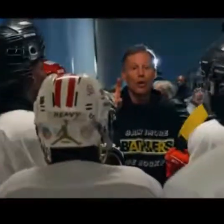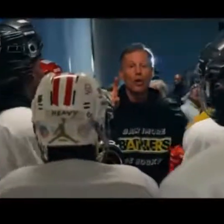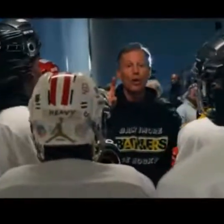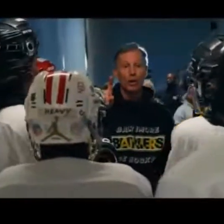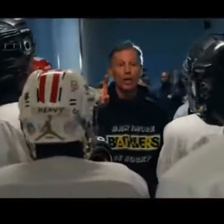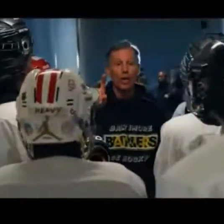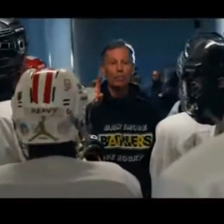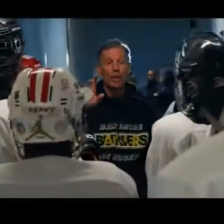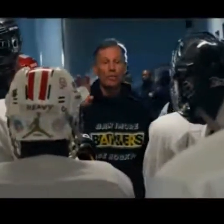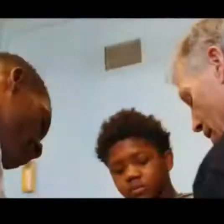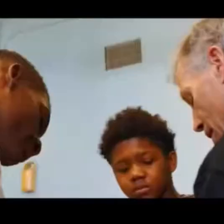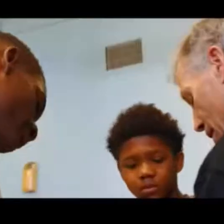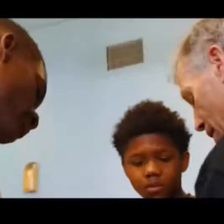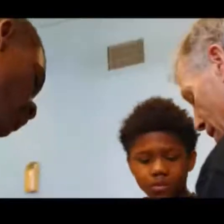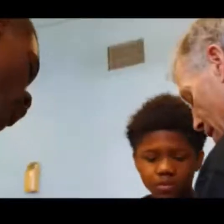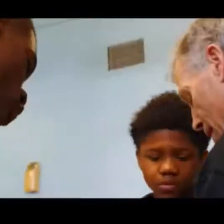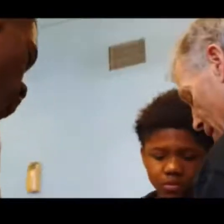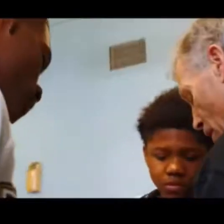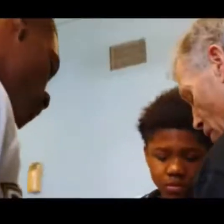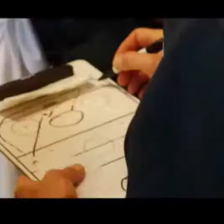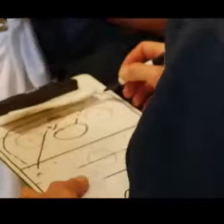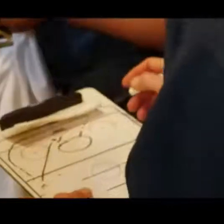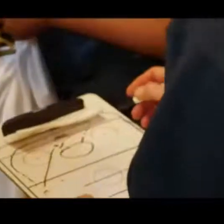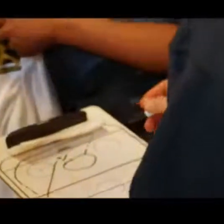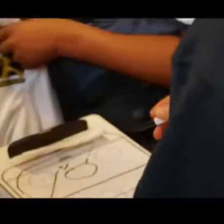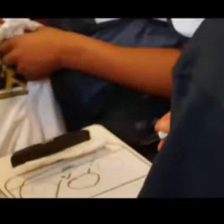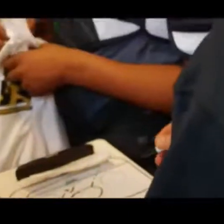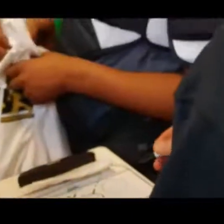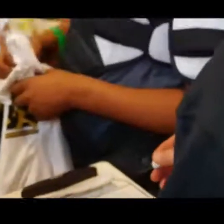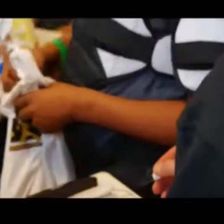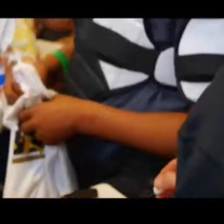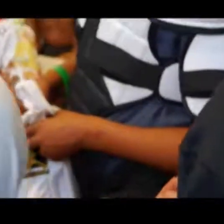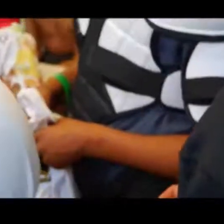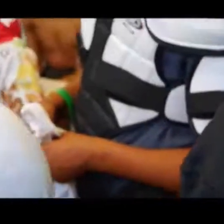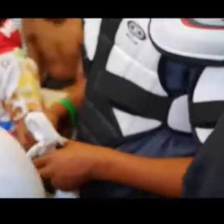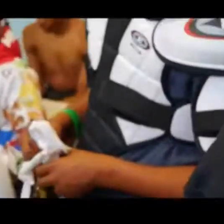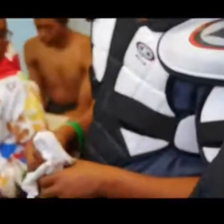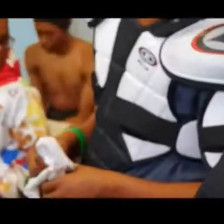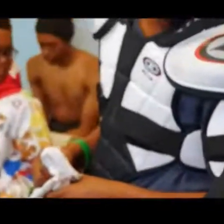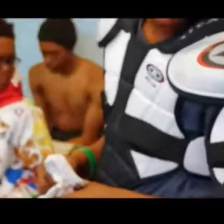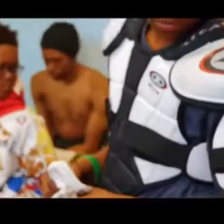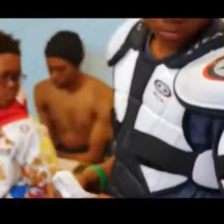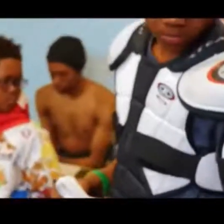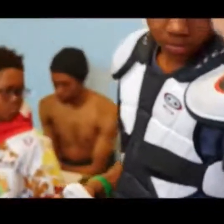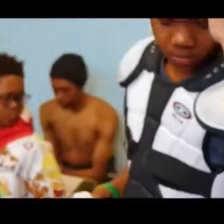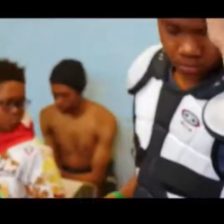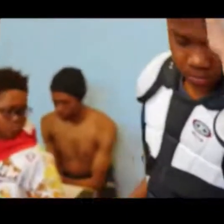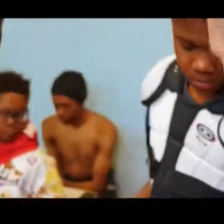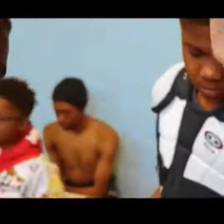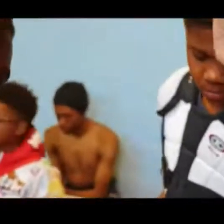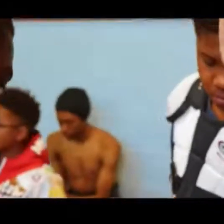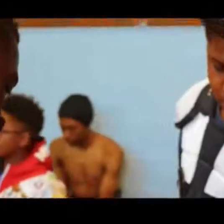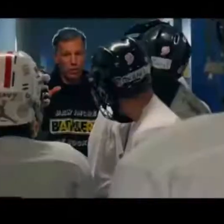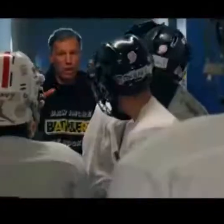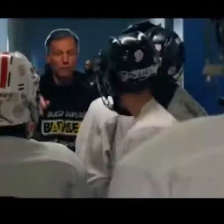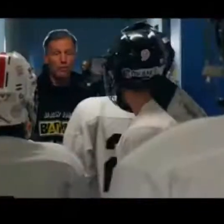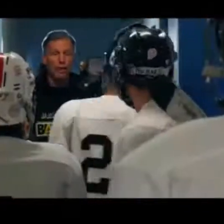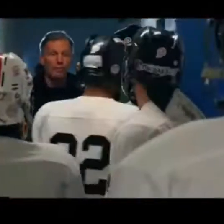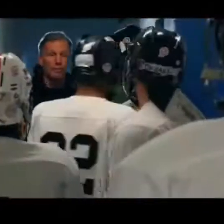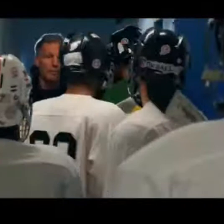one that died or something defense in our end make sure we always keep one guy in front of the goal okay you gotta protect the front that's